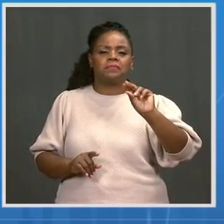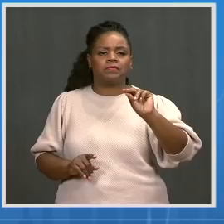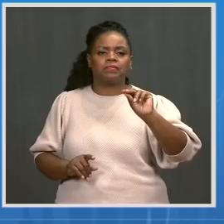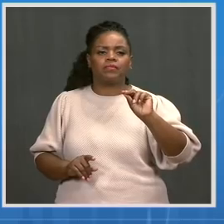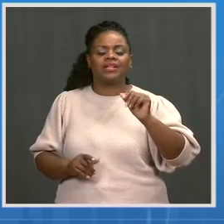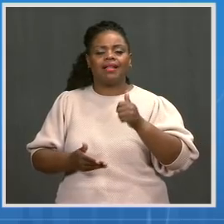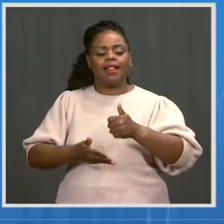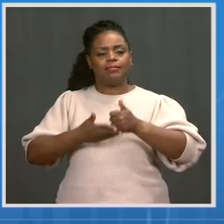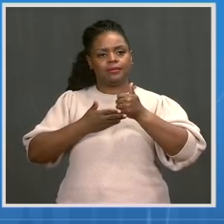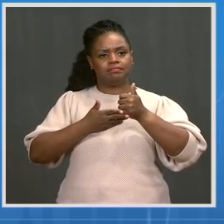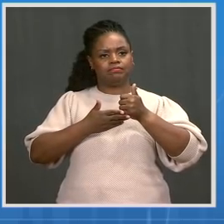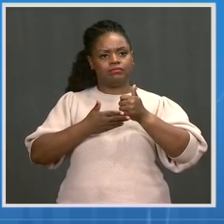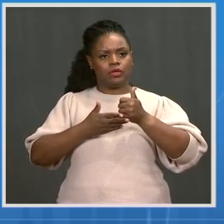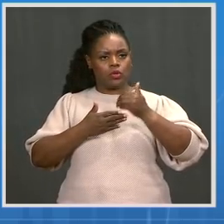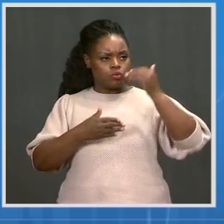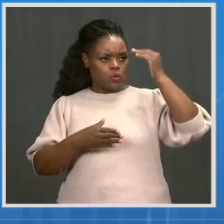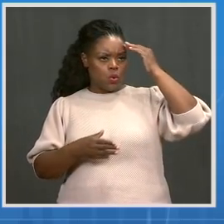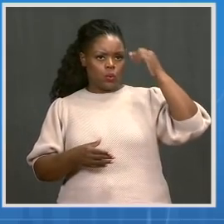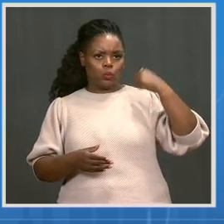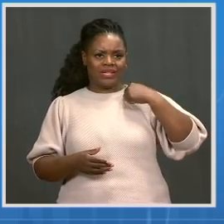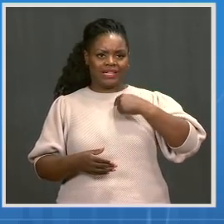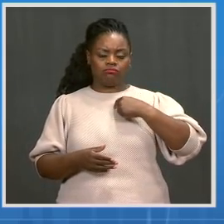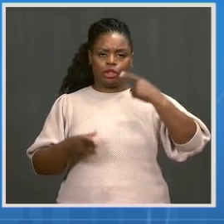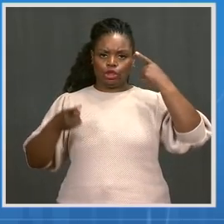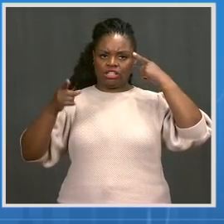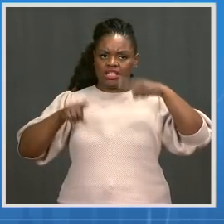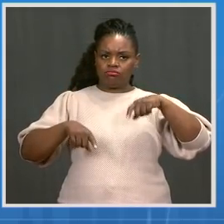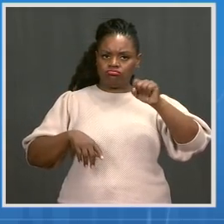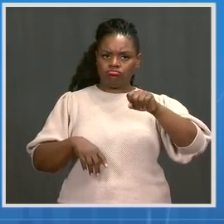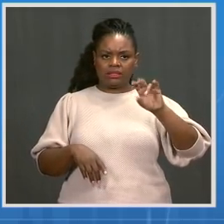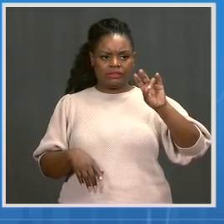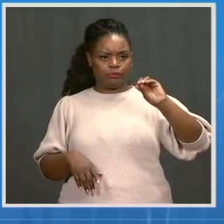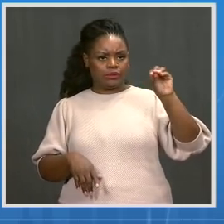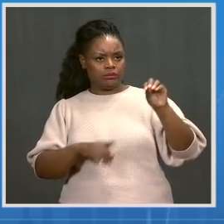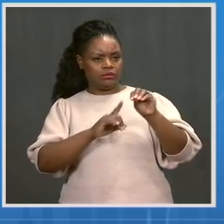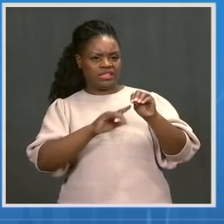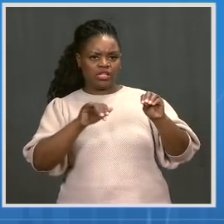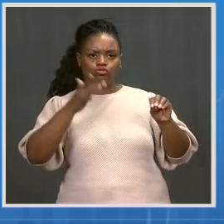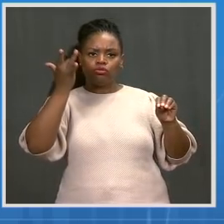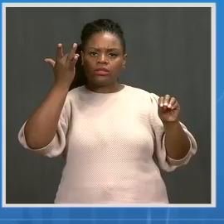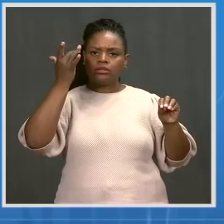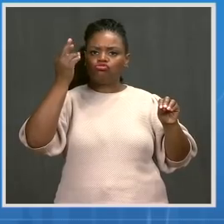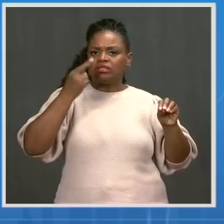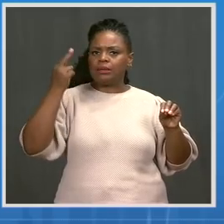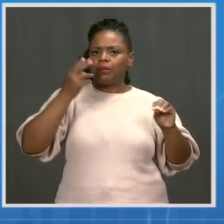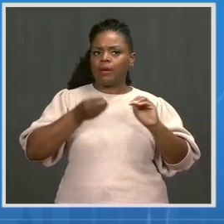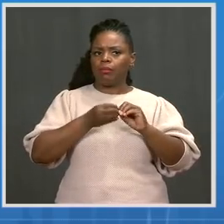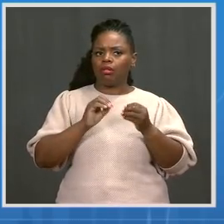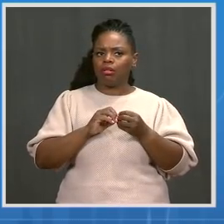that that was quite a reasonable number. You did say something that's interesting. You said "reached the goal line."